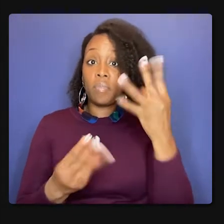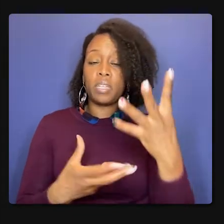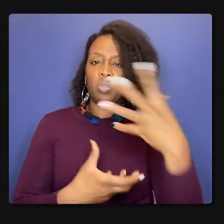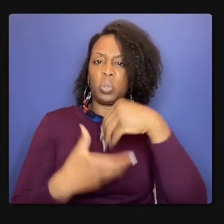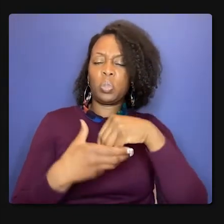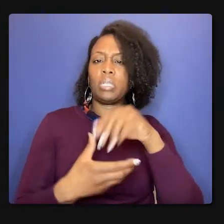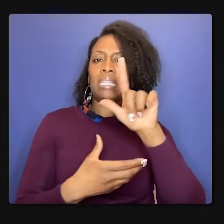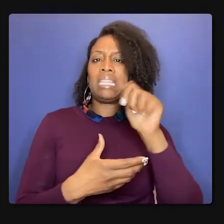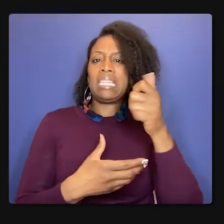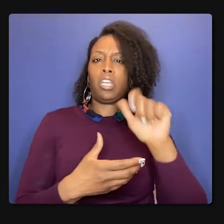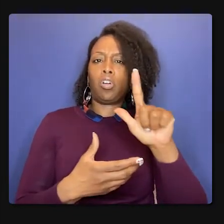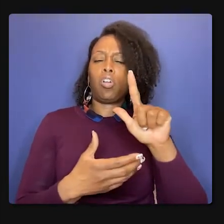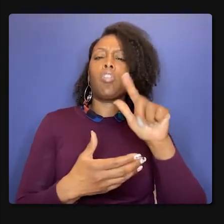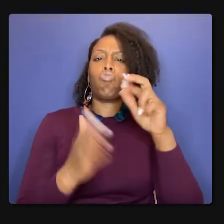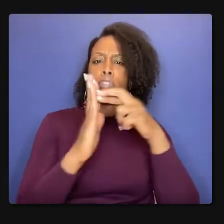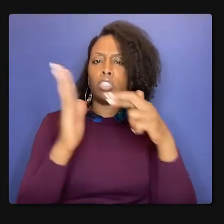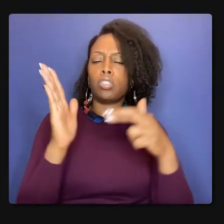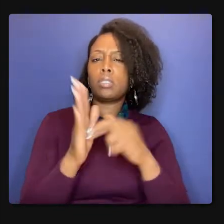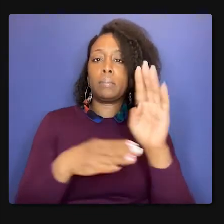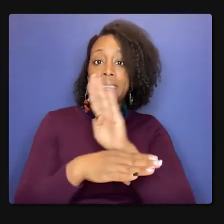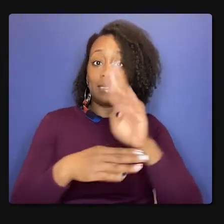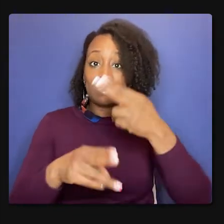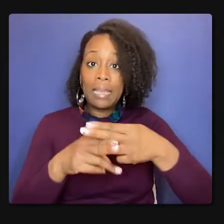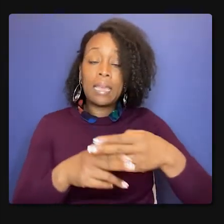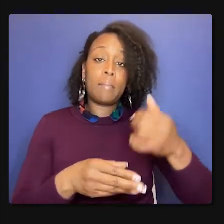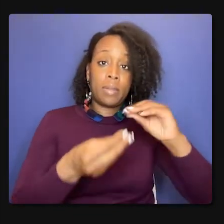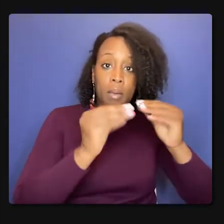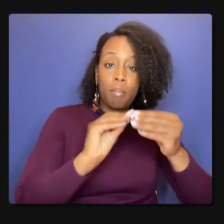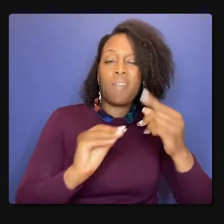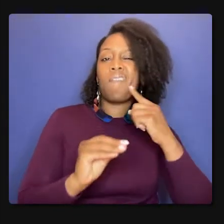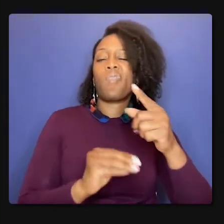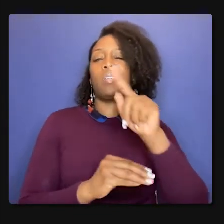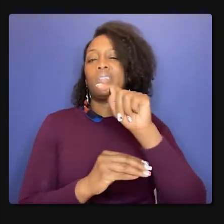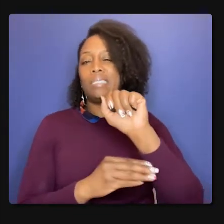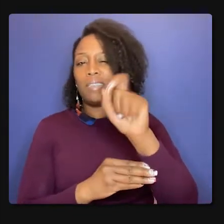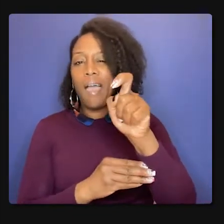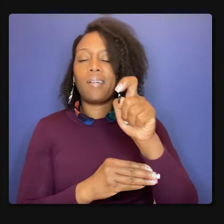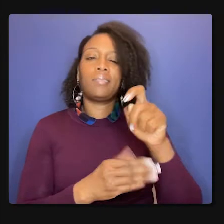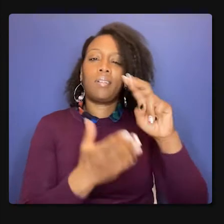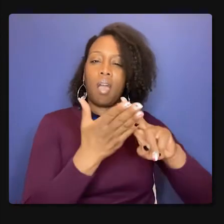including your legally registered business name and number for tax and contract purposes,